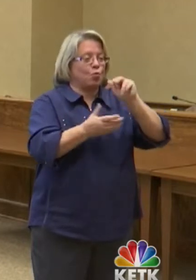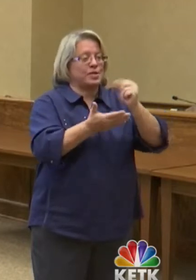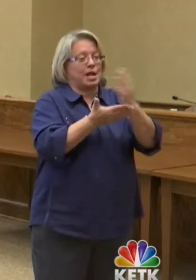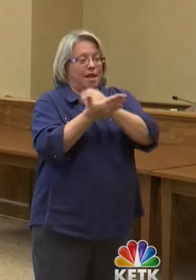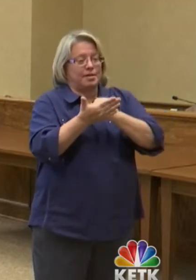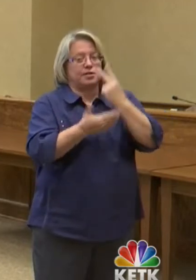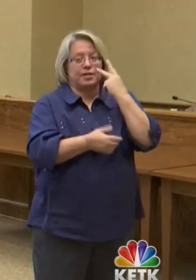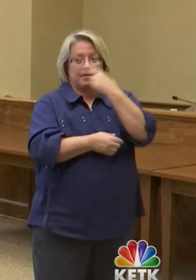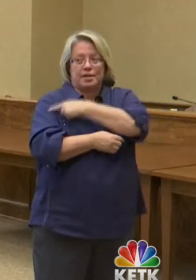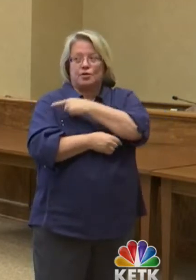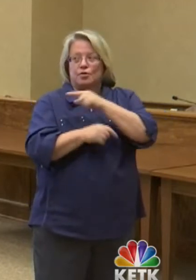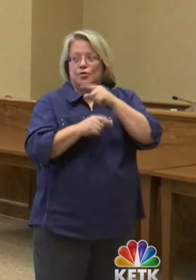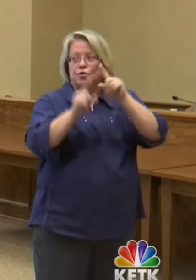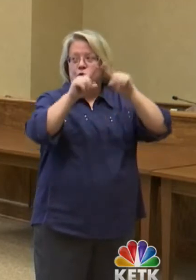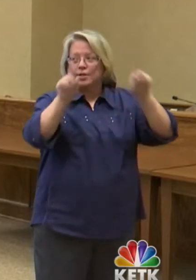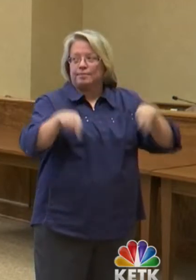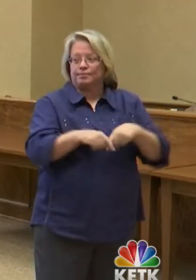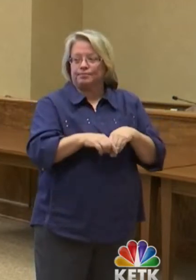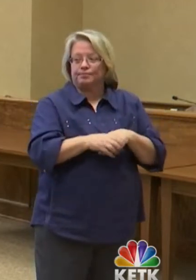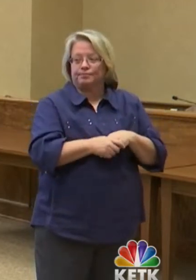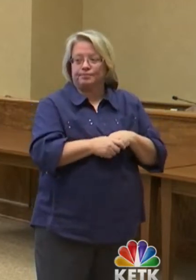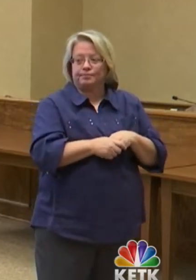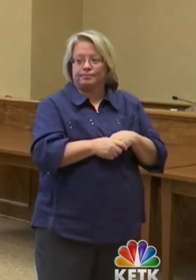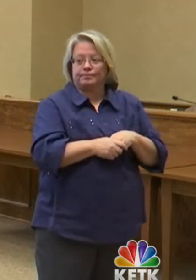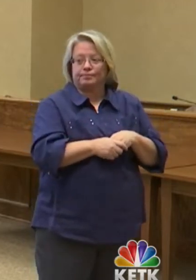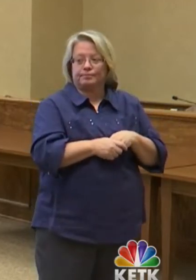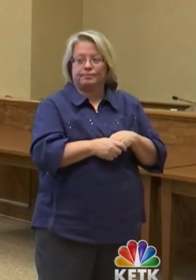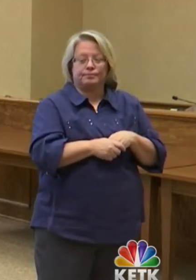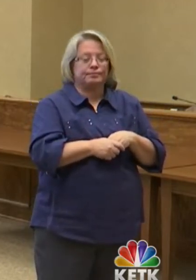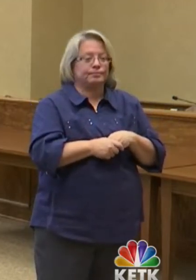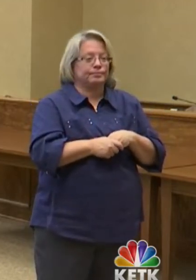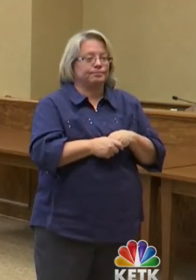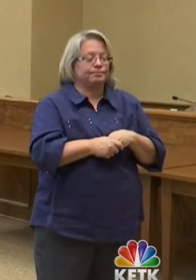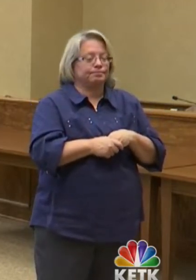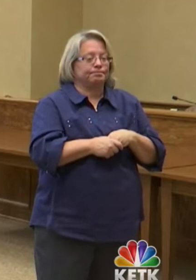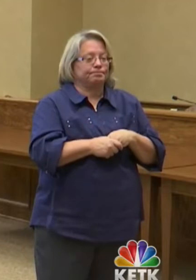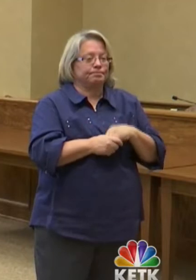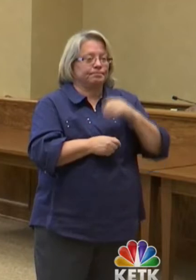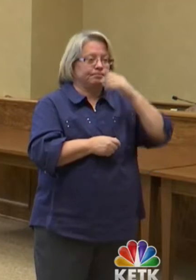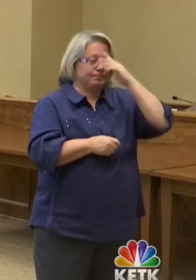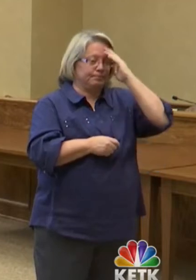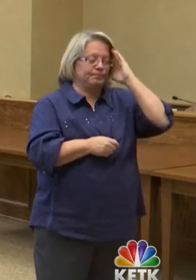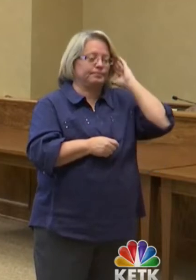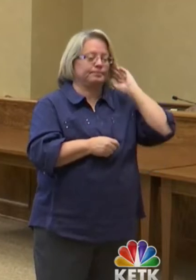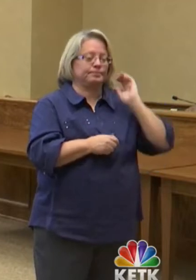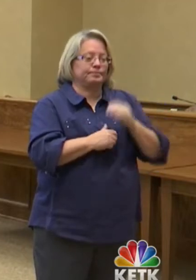WITH YOU A GRAPH WHICH SHOWS THE POSITIVE CASES IN SMITH COUNTY. BASED ON THE DAY LAB TEST SAMPLE WAS COLLECTED.